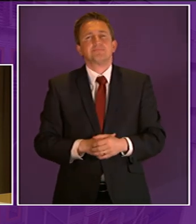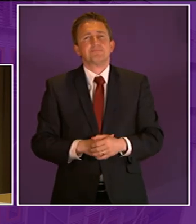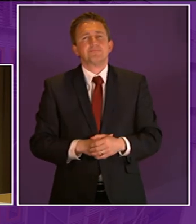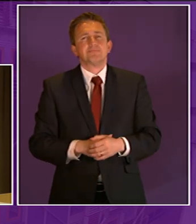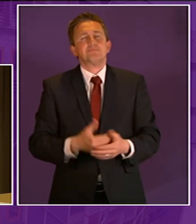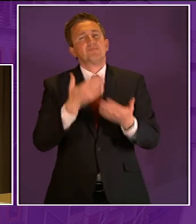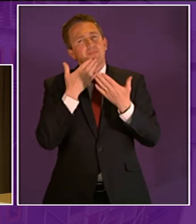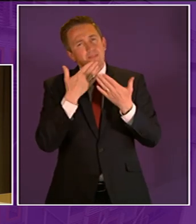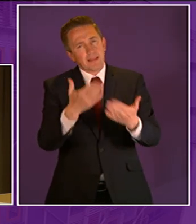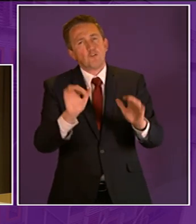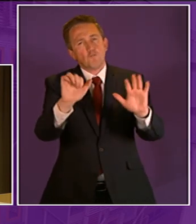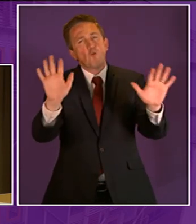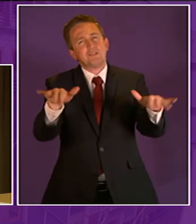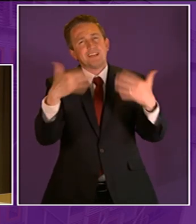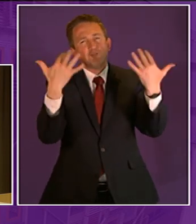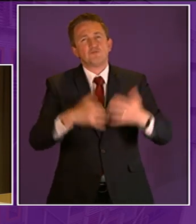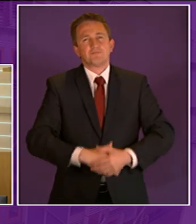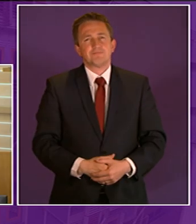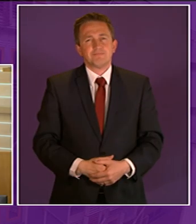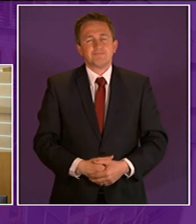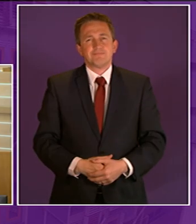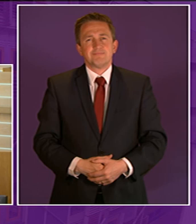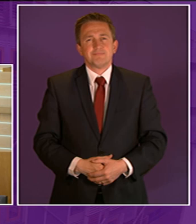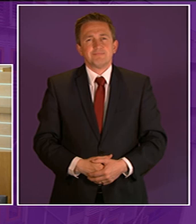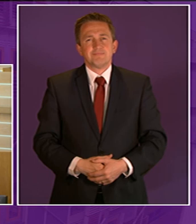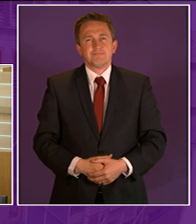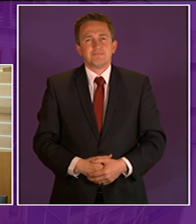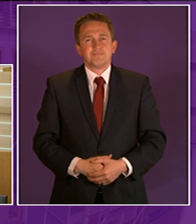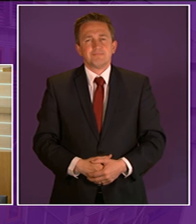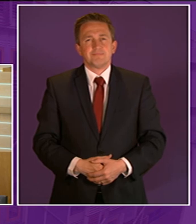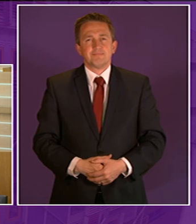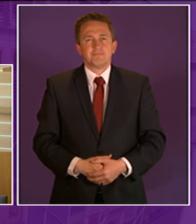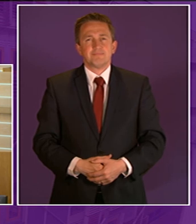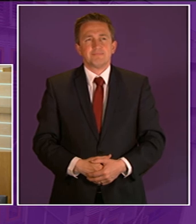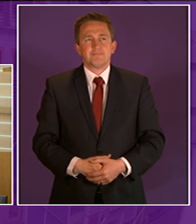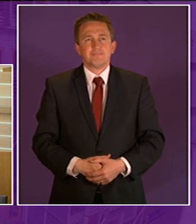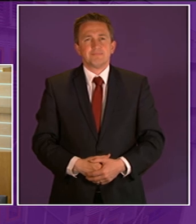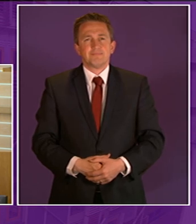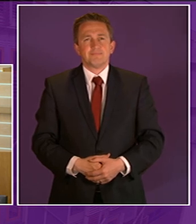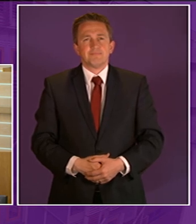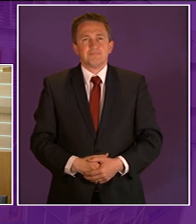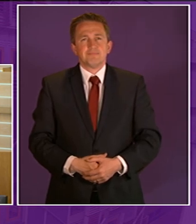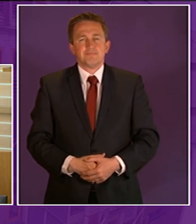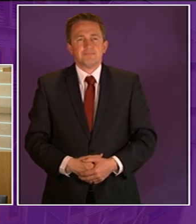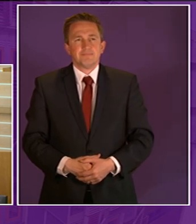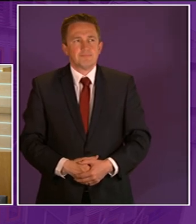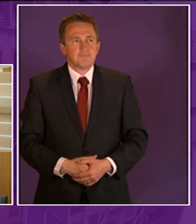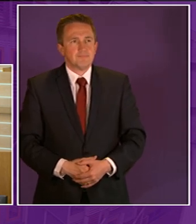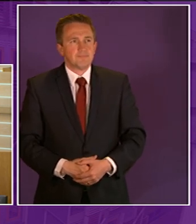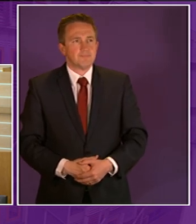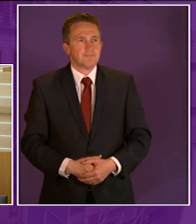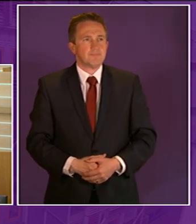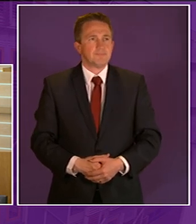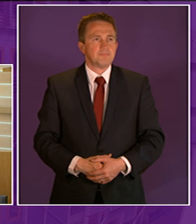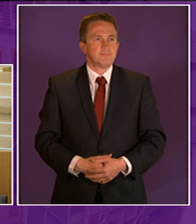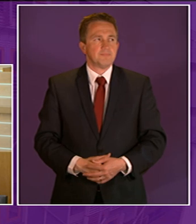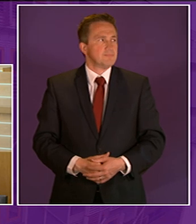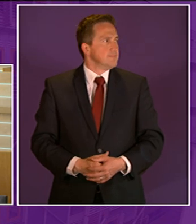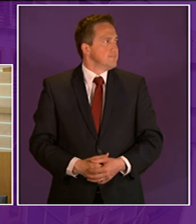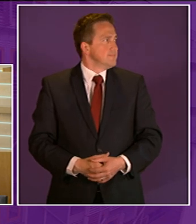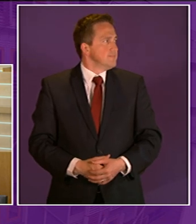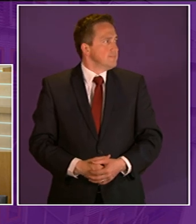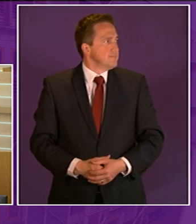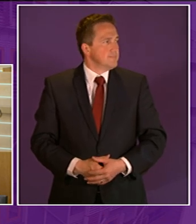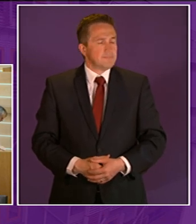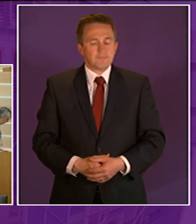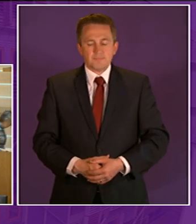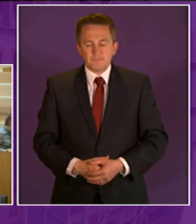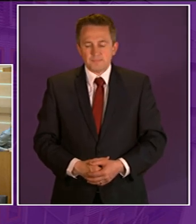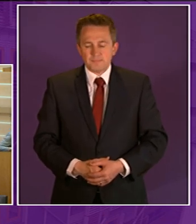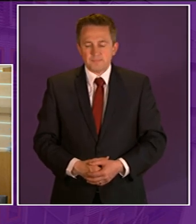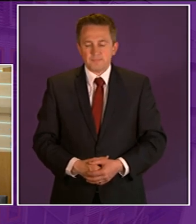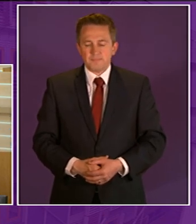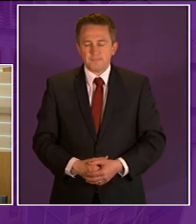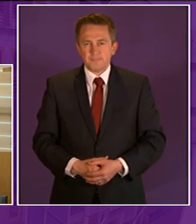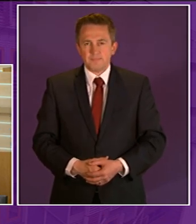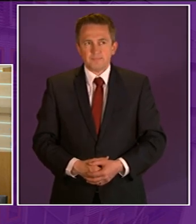Thank you for your attention.